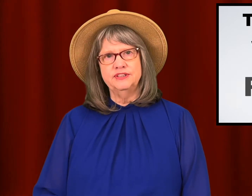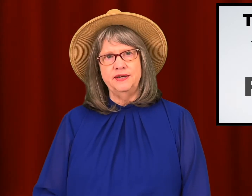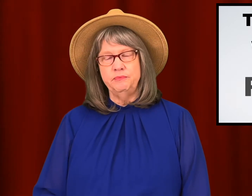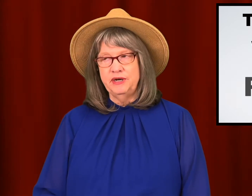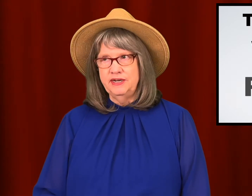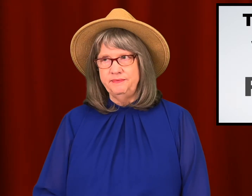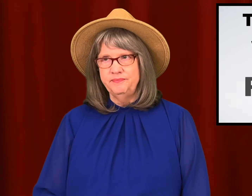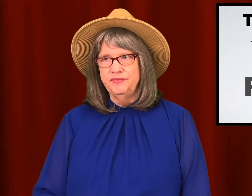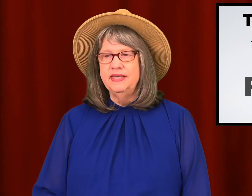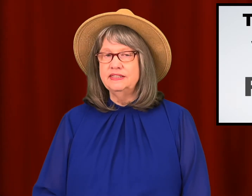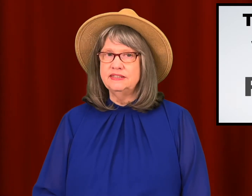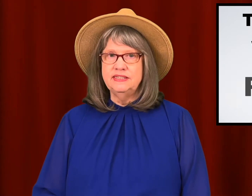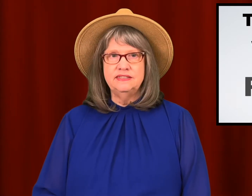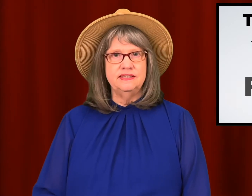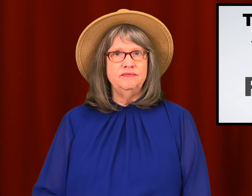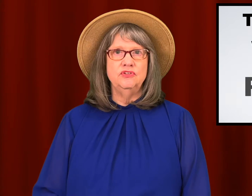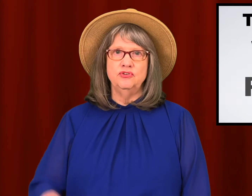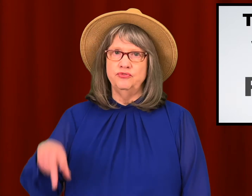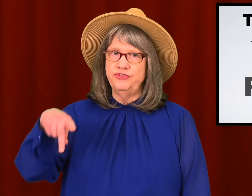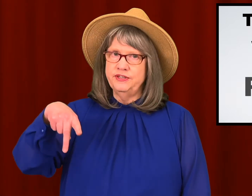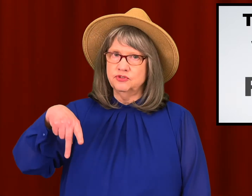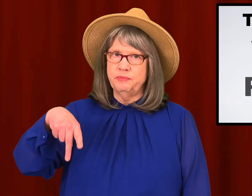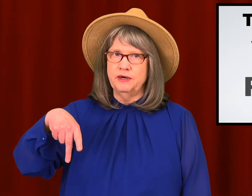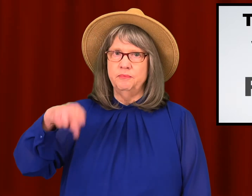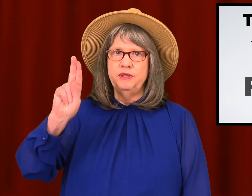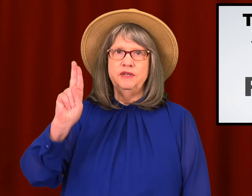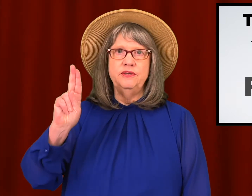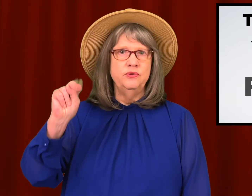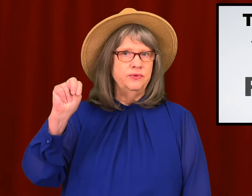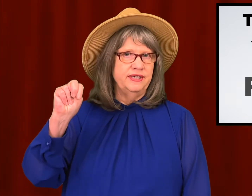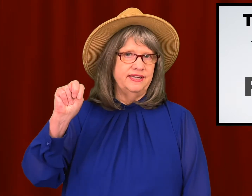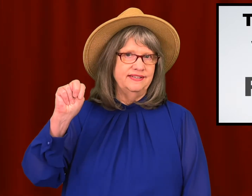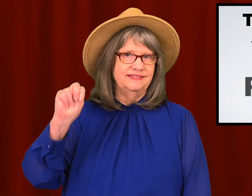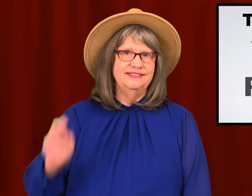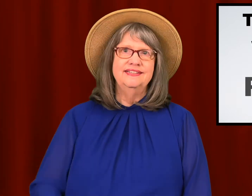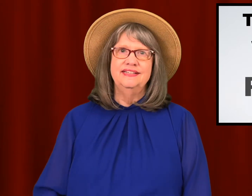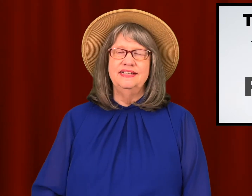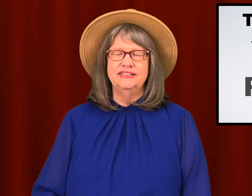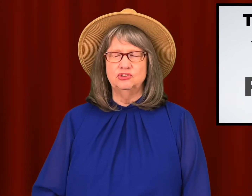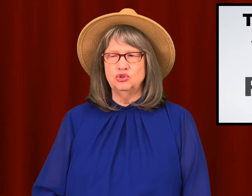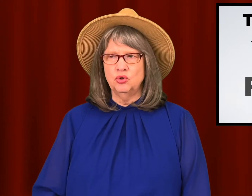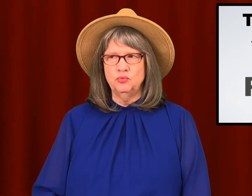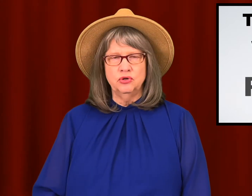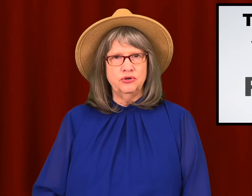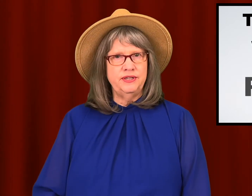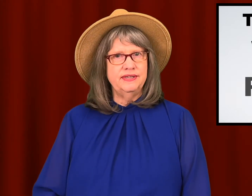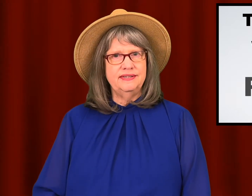signing PUN. It's easy, you fingerspell P-U-N. Short word,